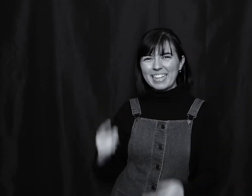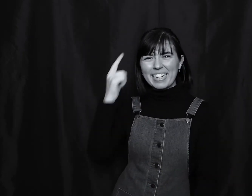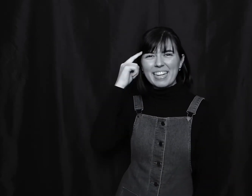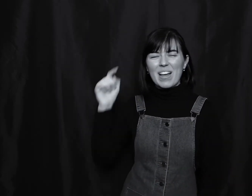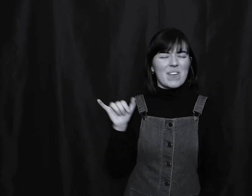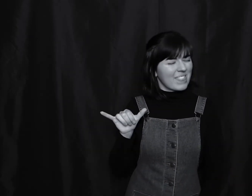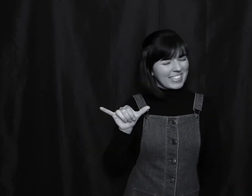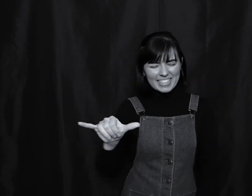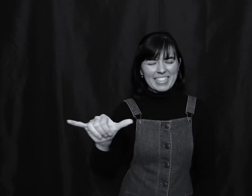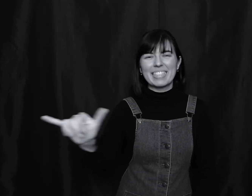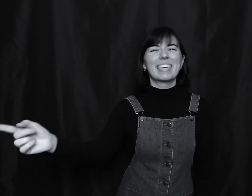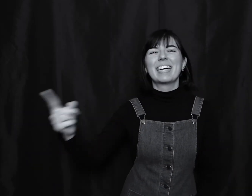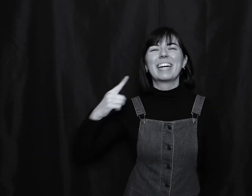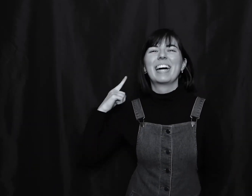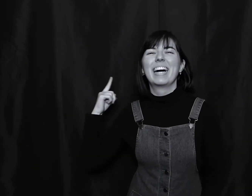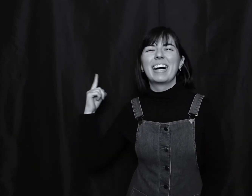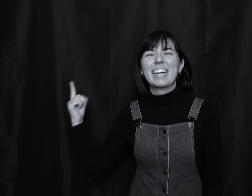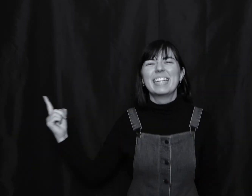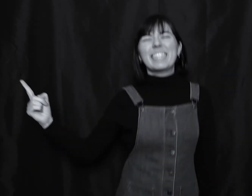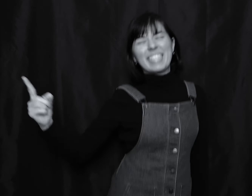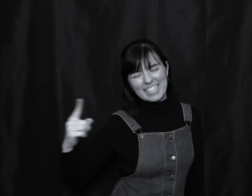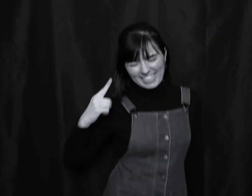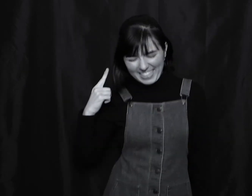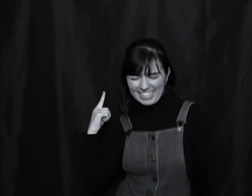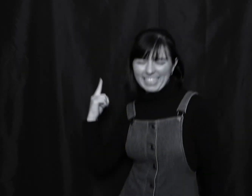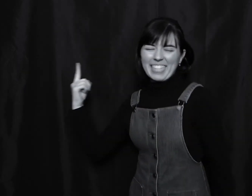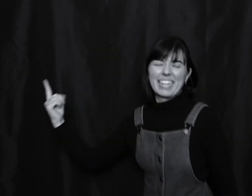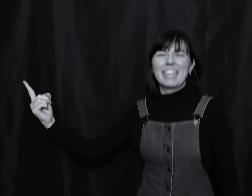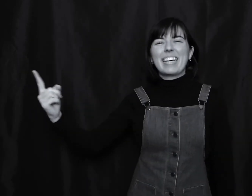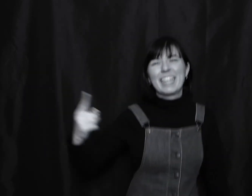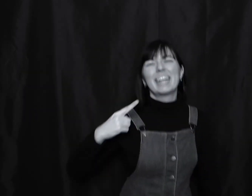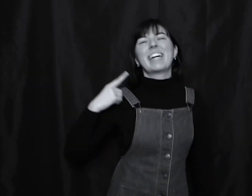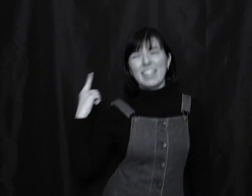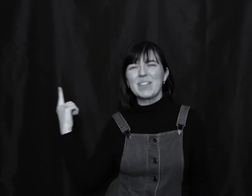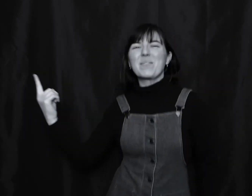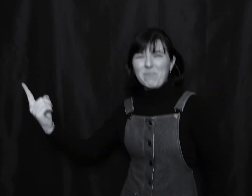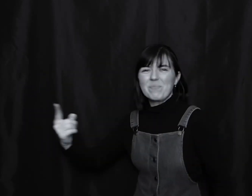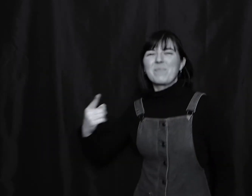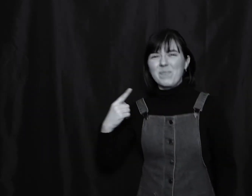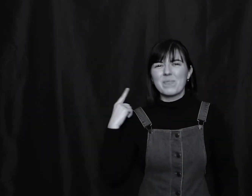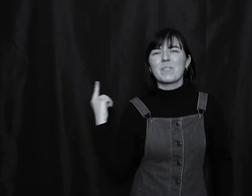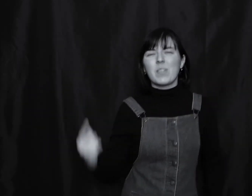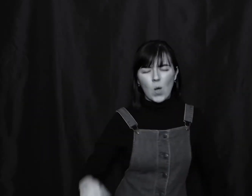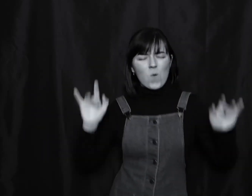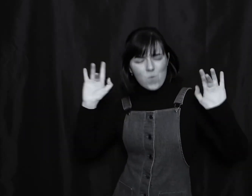Forever always